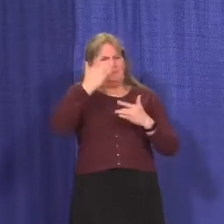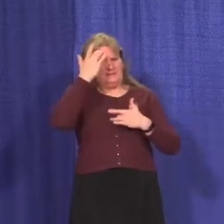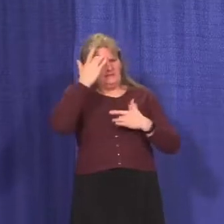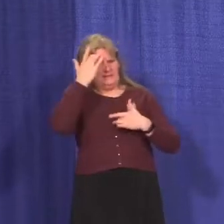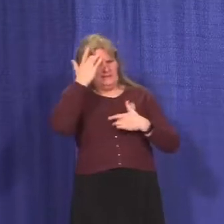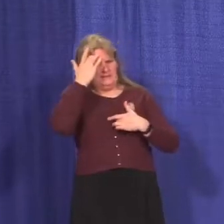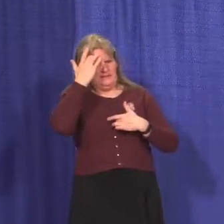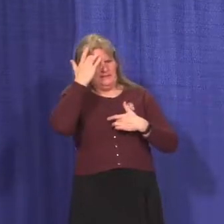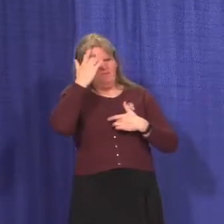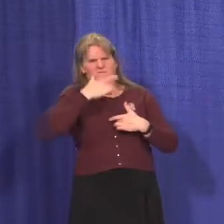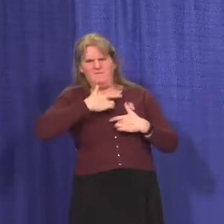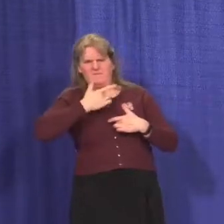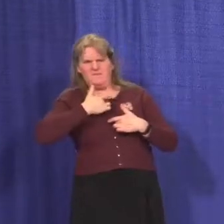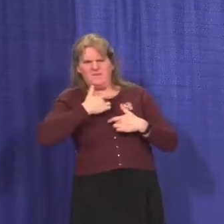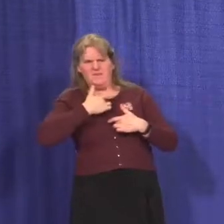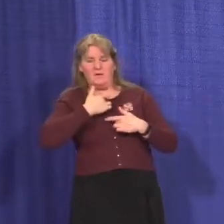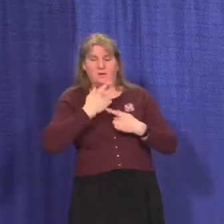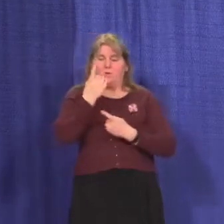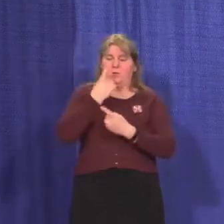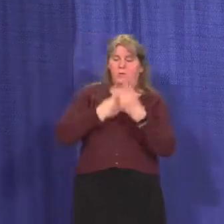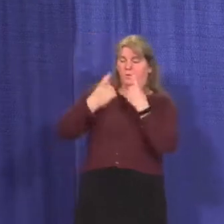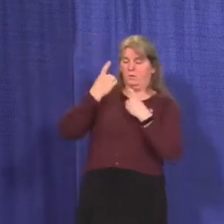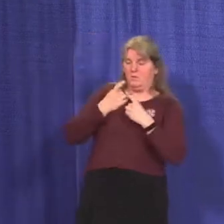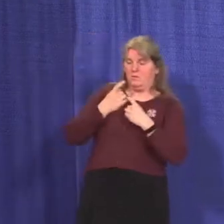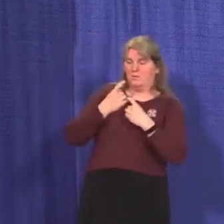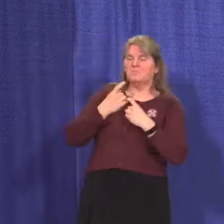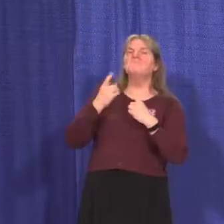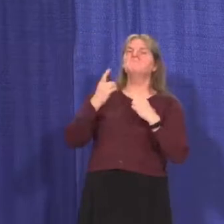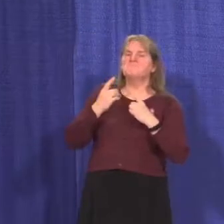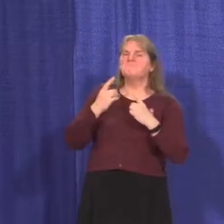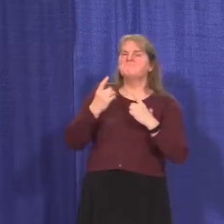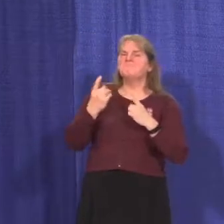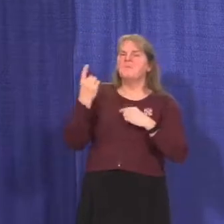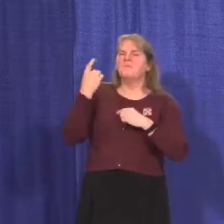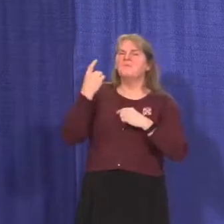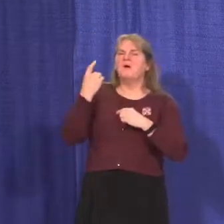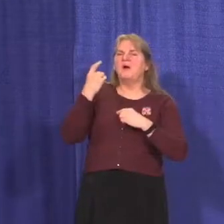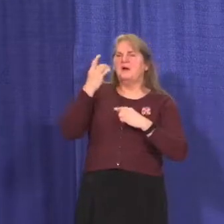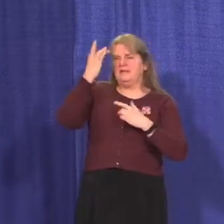were there for on sick leave for that day and were covered